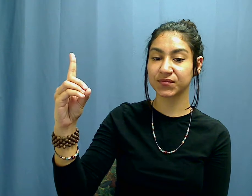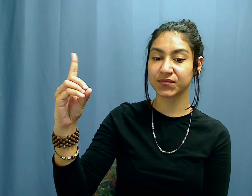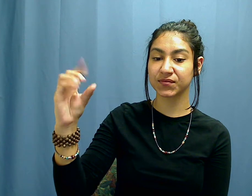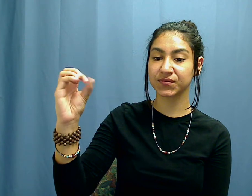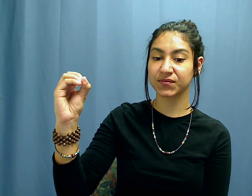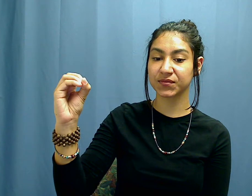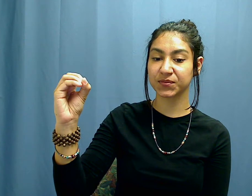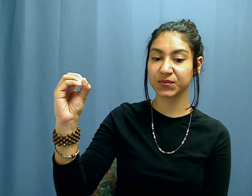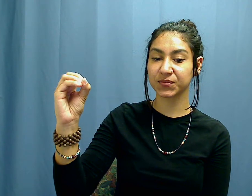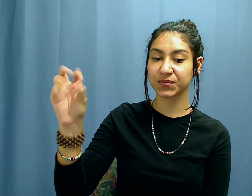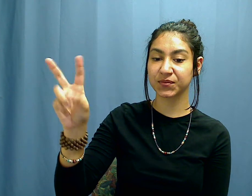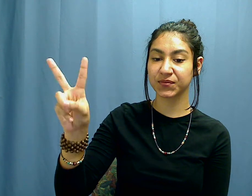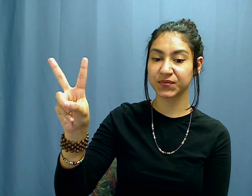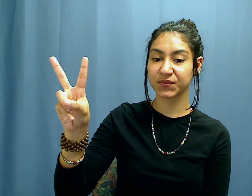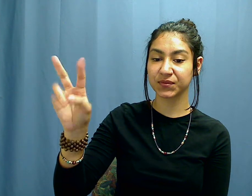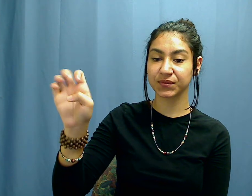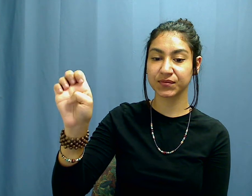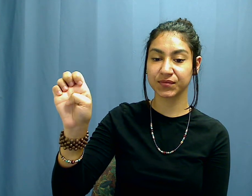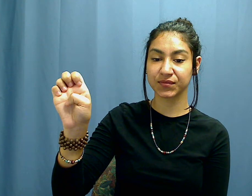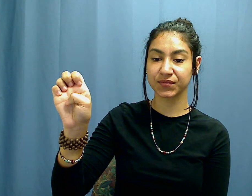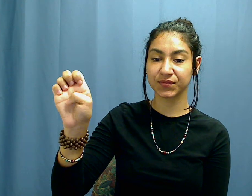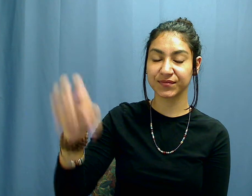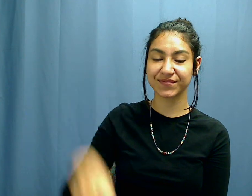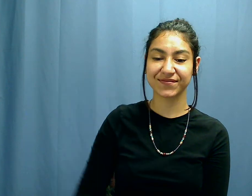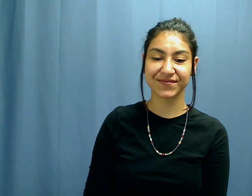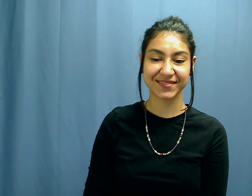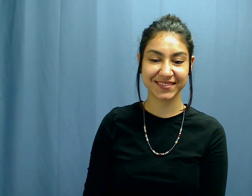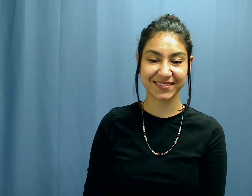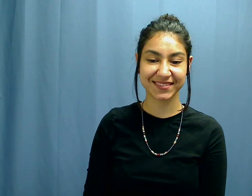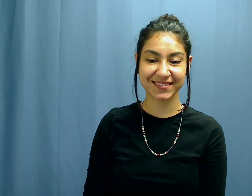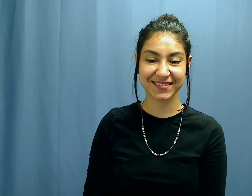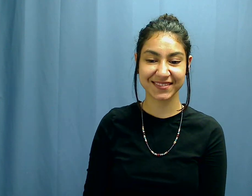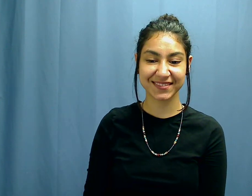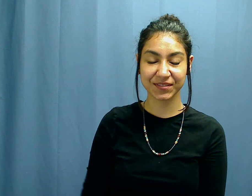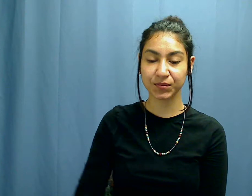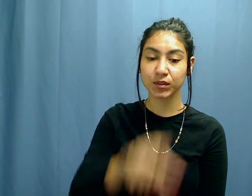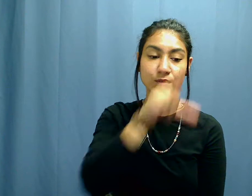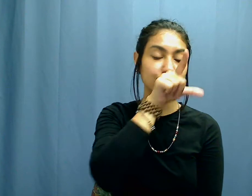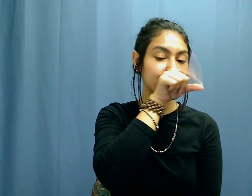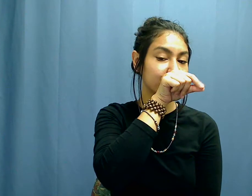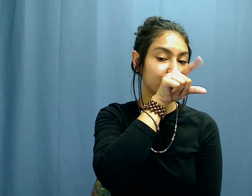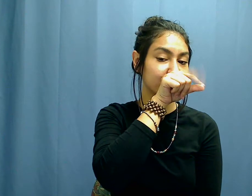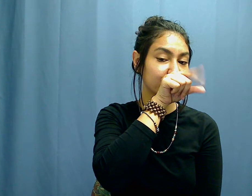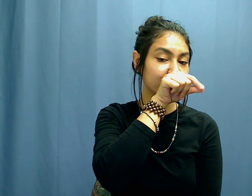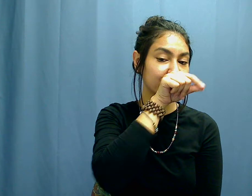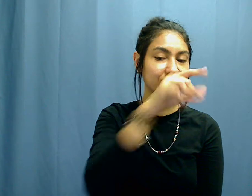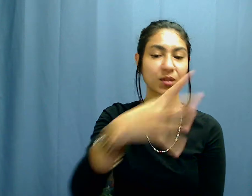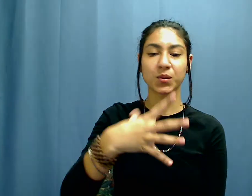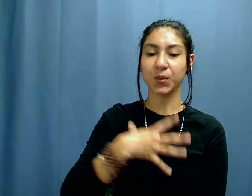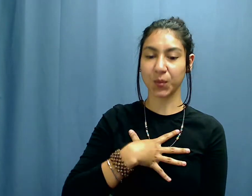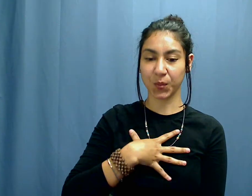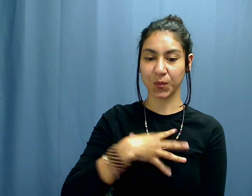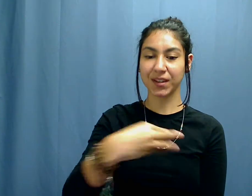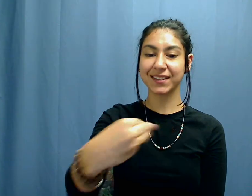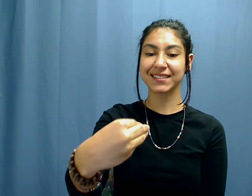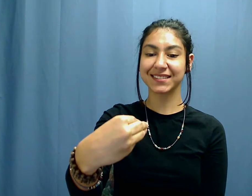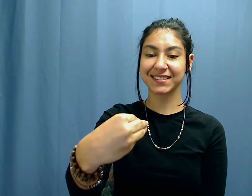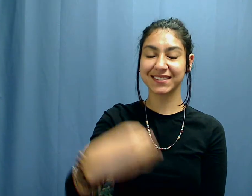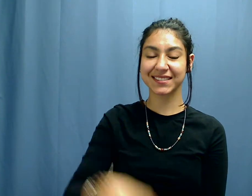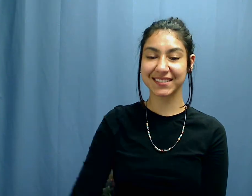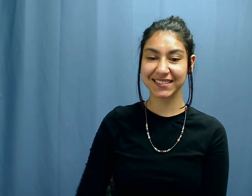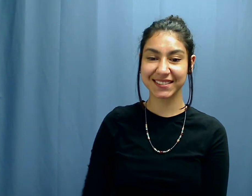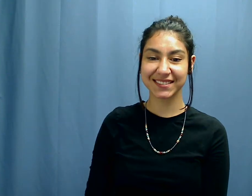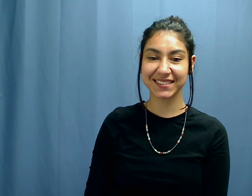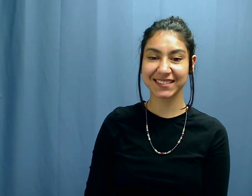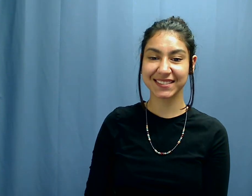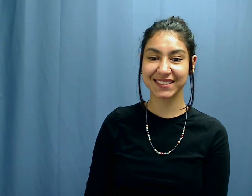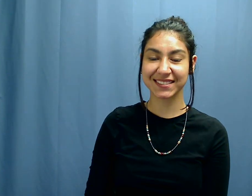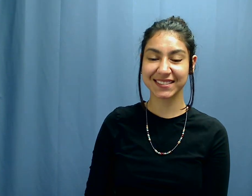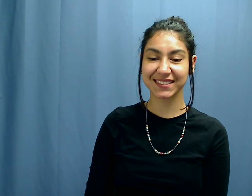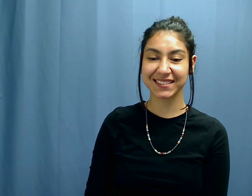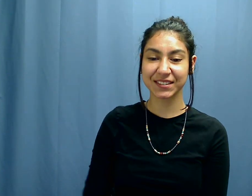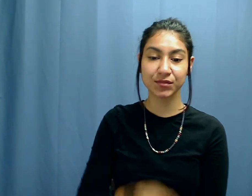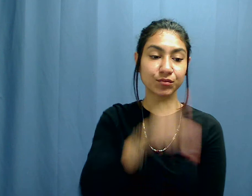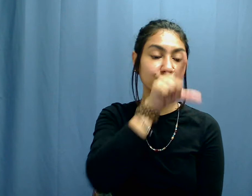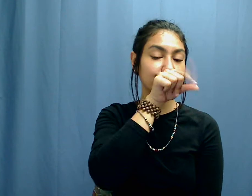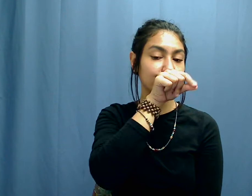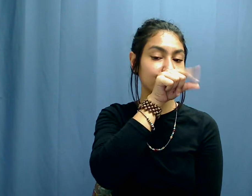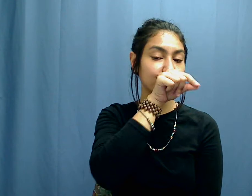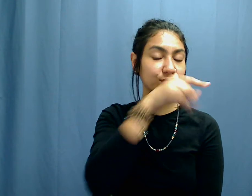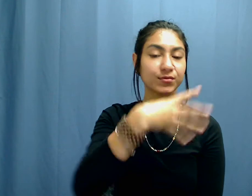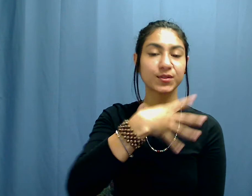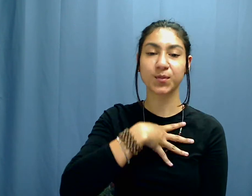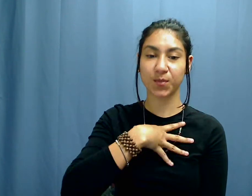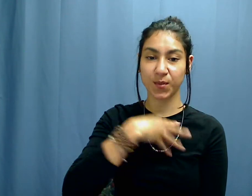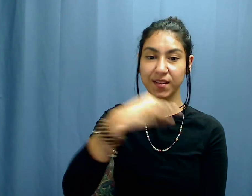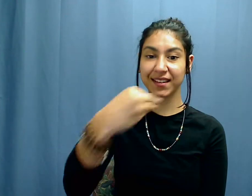Dove